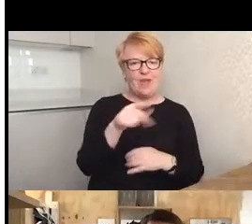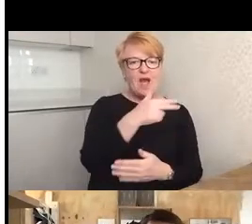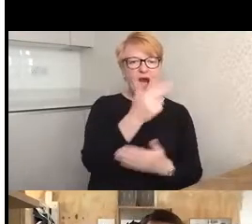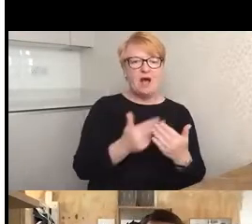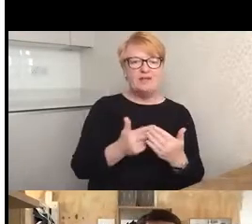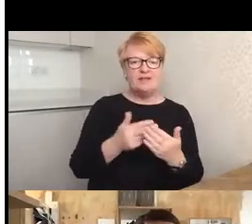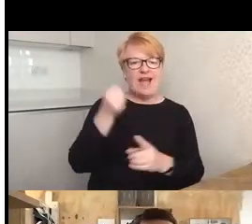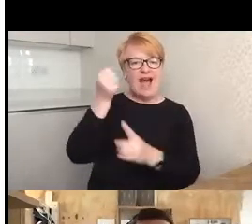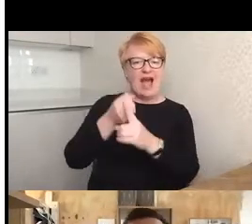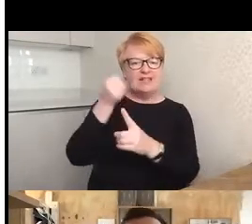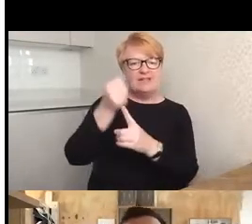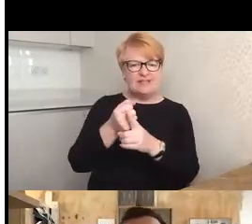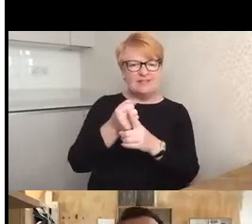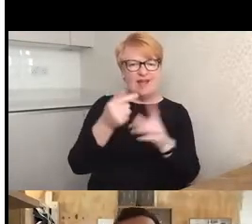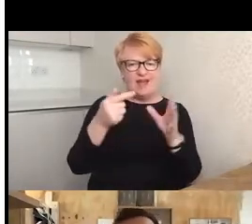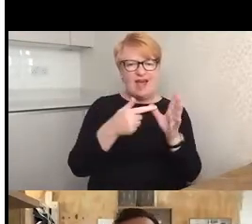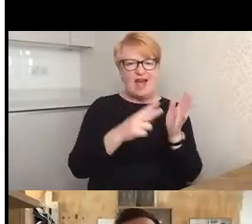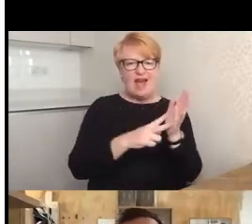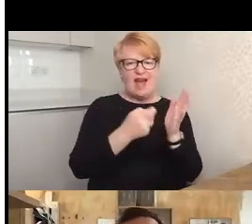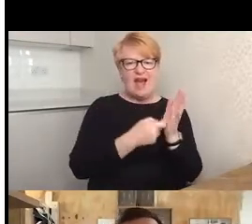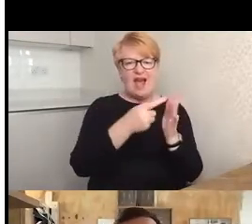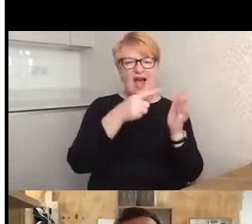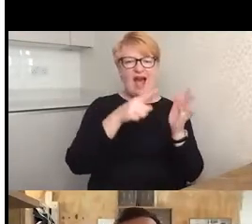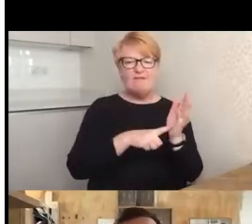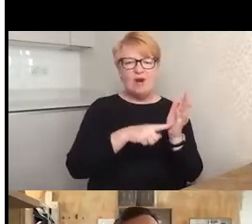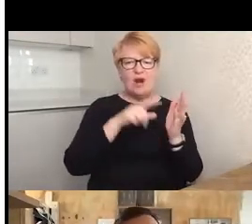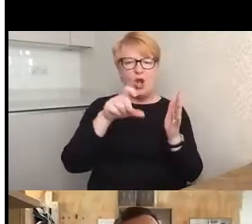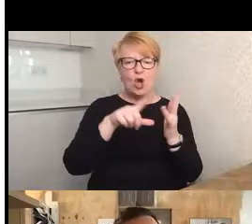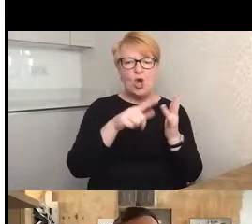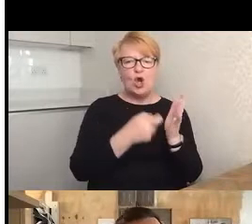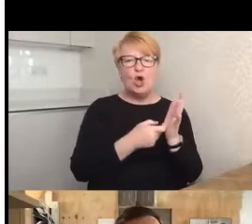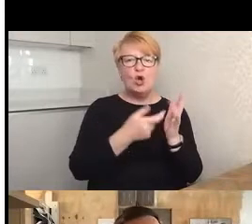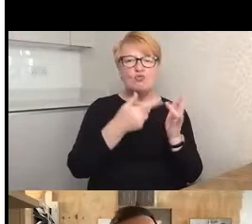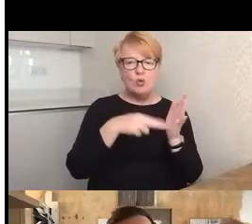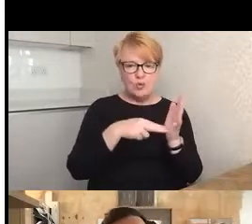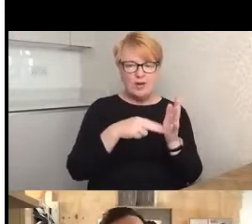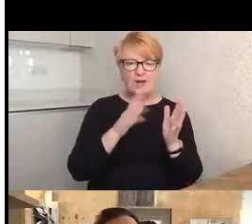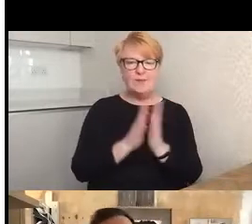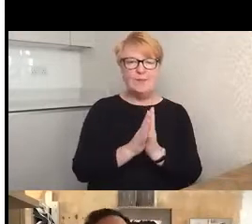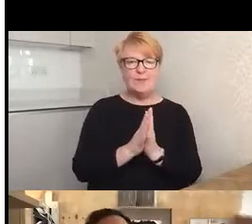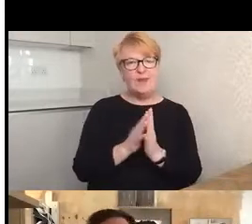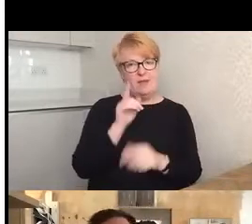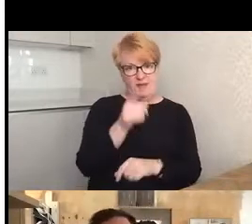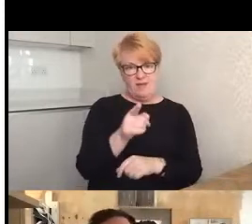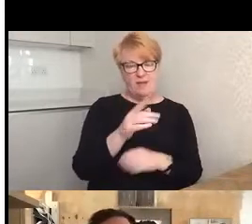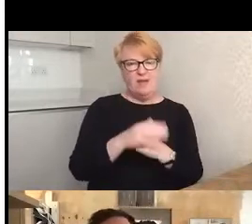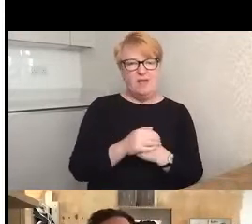Now, this is an artist that we're working with is Avril Corroon and she's an Irish artist.